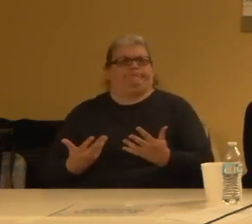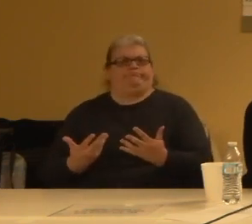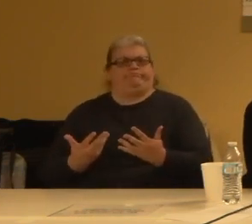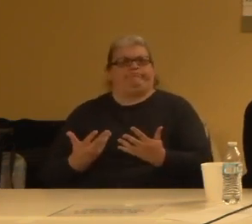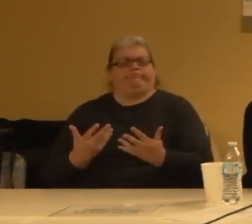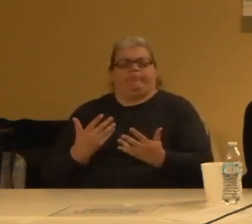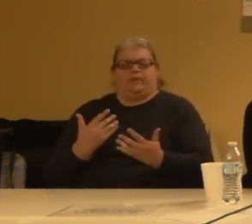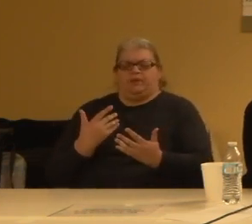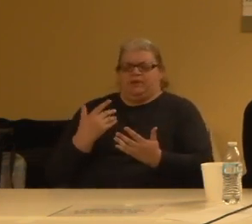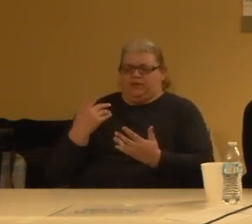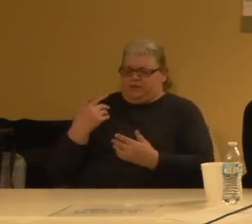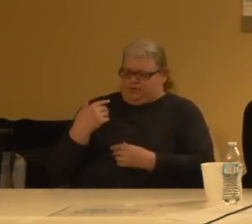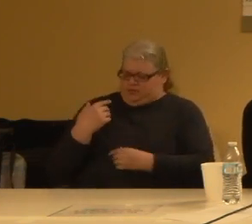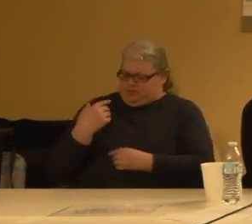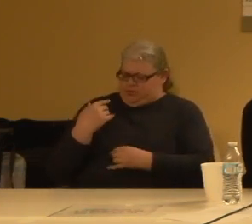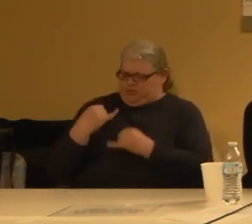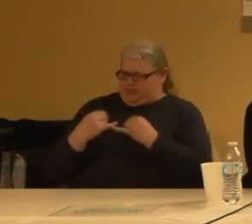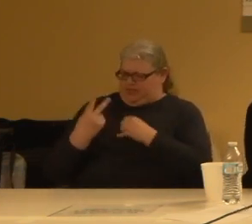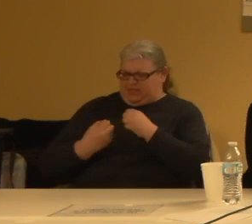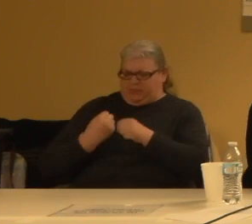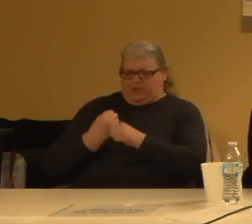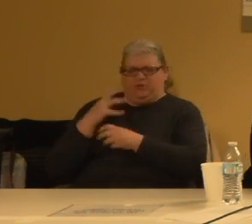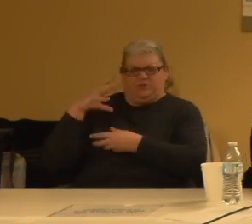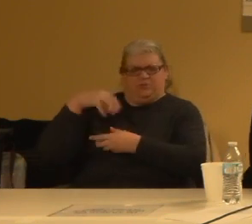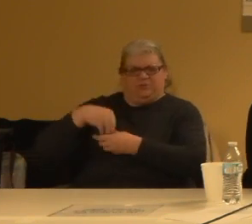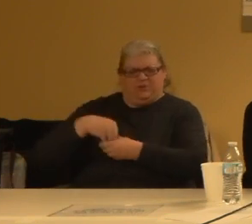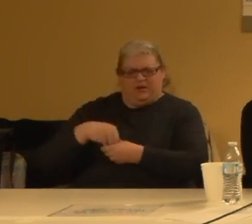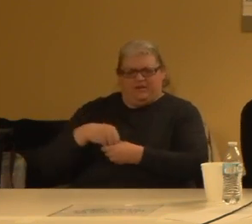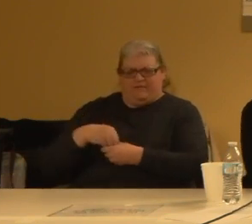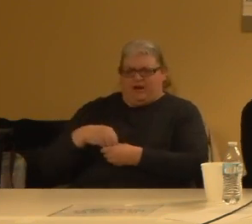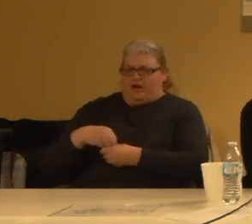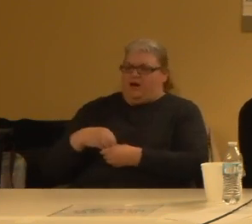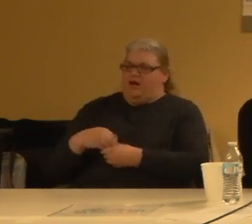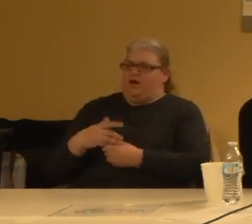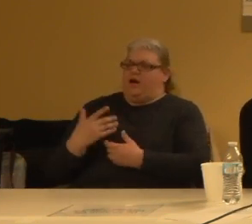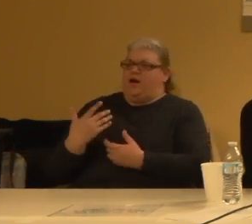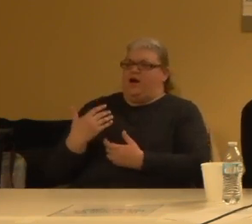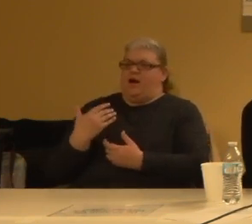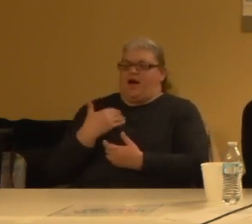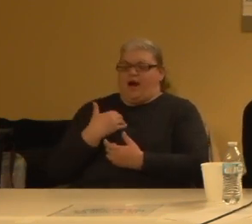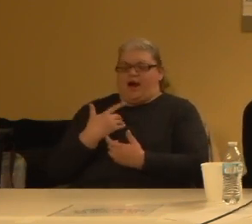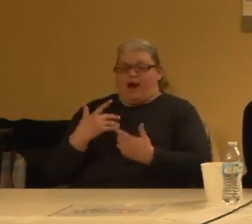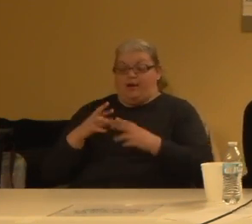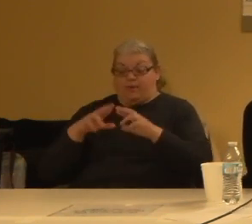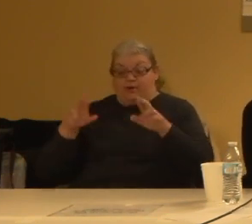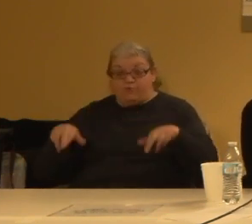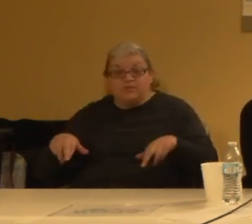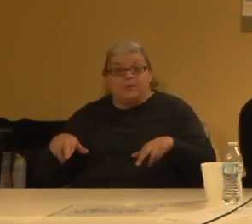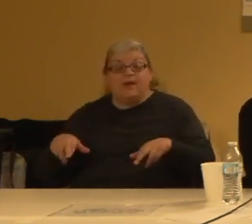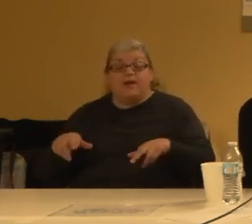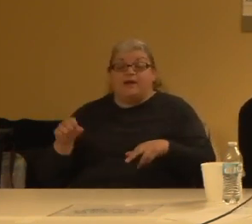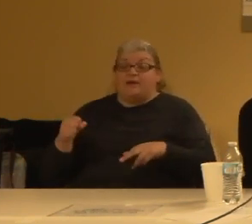It just felt like since, the last couple of years that I was in the alliance, I sort of felt like I had this resume like hanging around my ankle, and if anyone coming right outta school googled me,